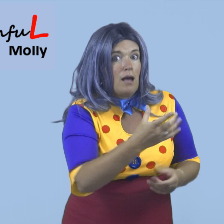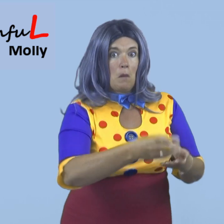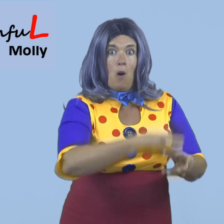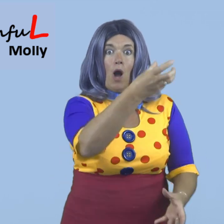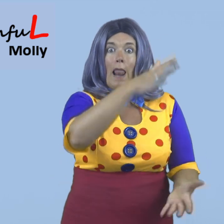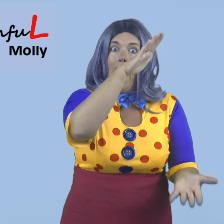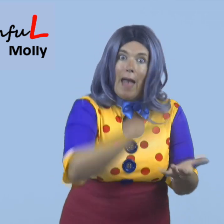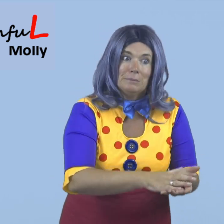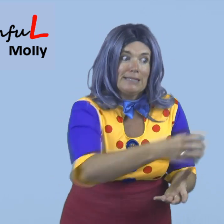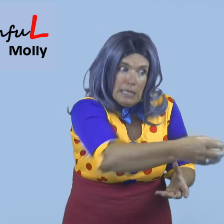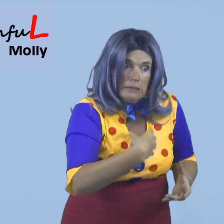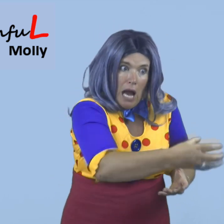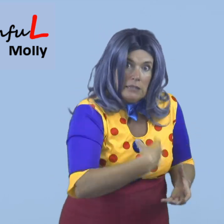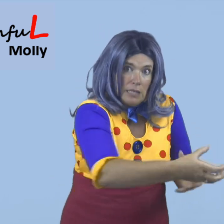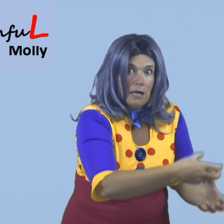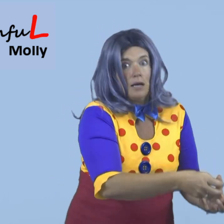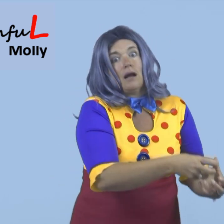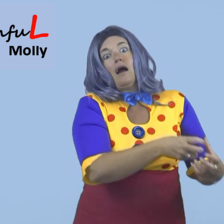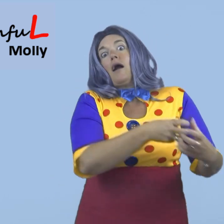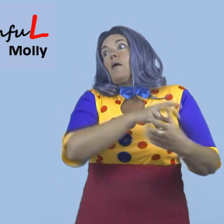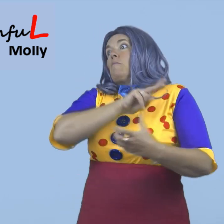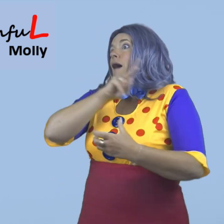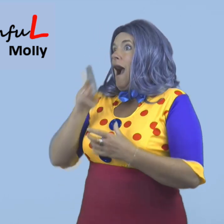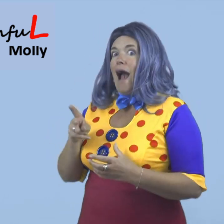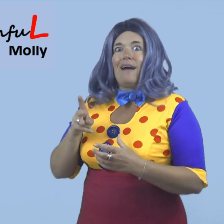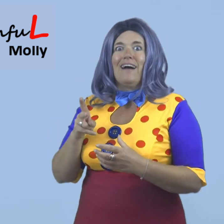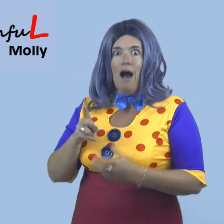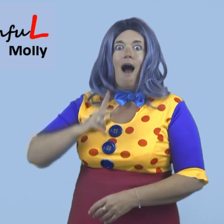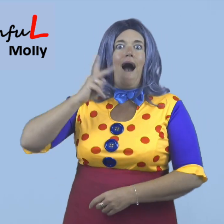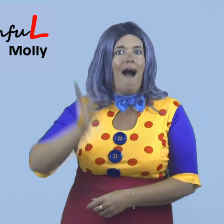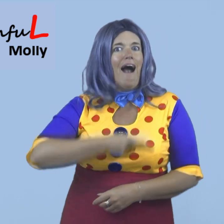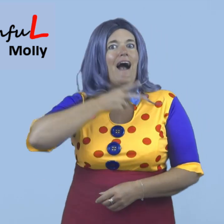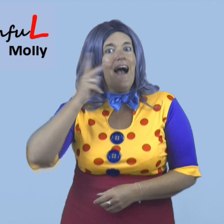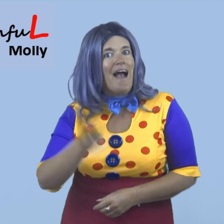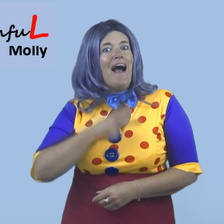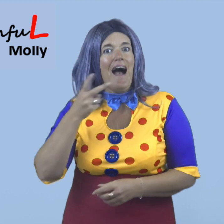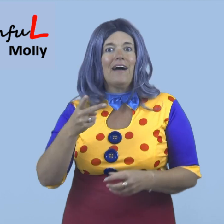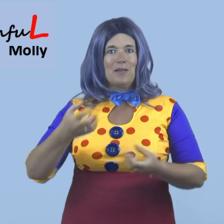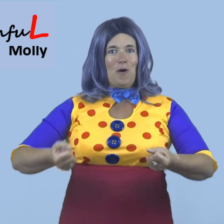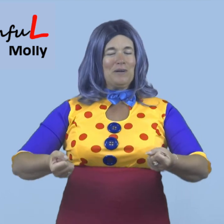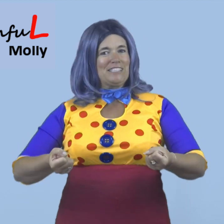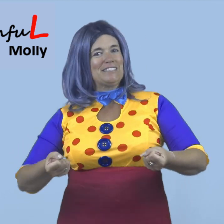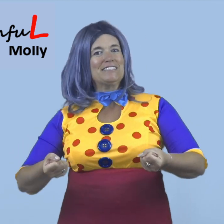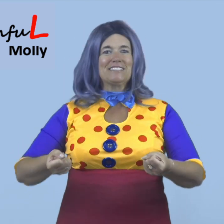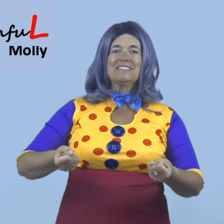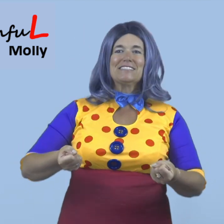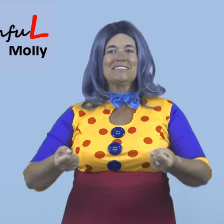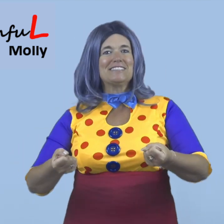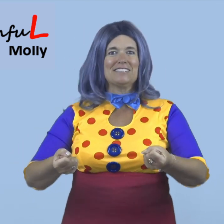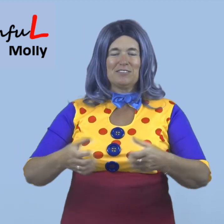3 bottles down, empty bottles up, back to the float to do it all again.